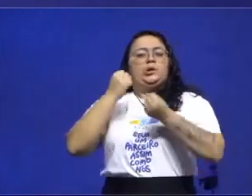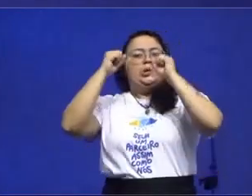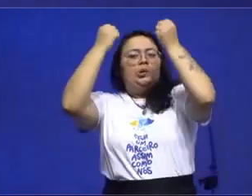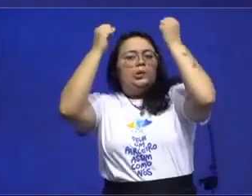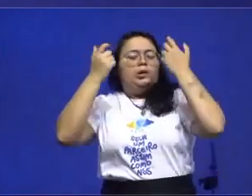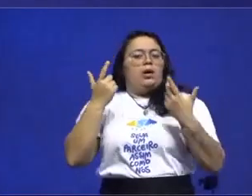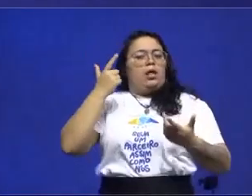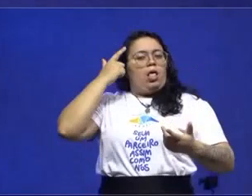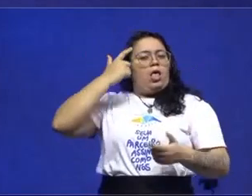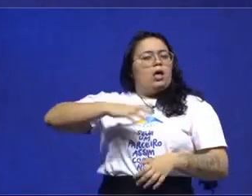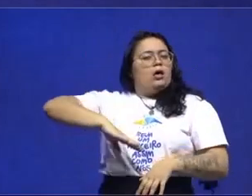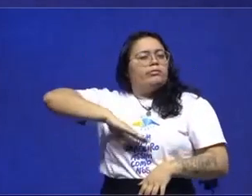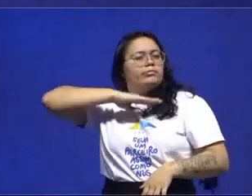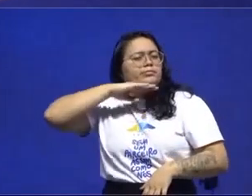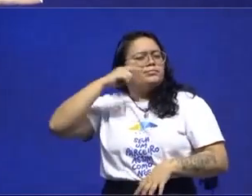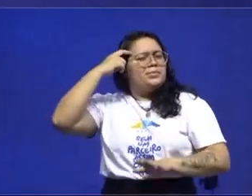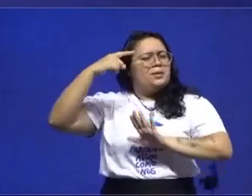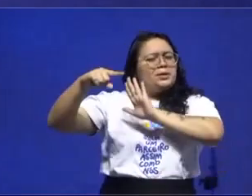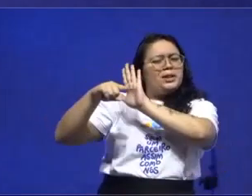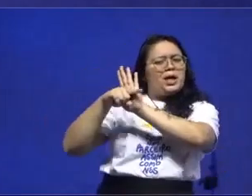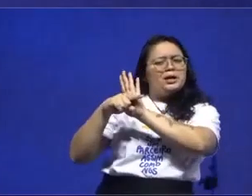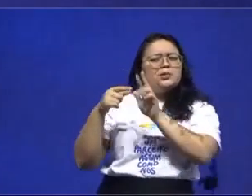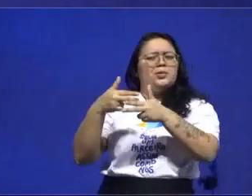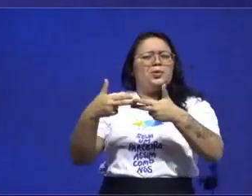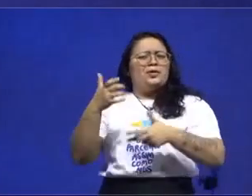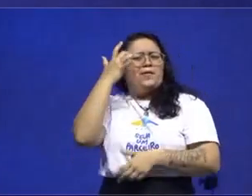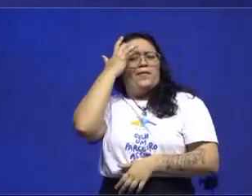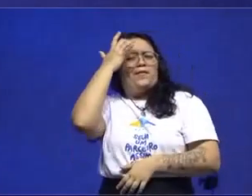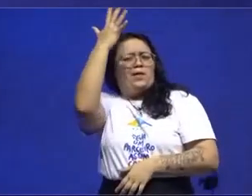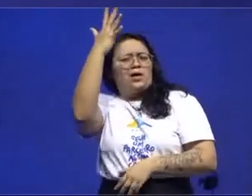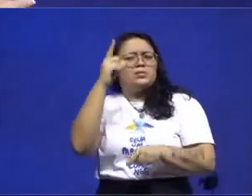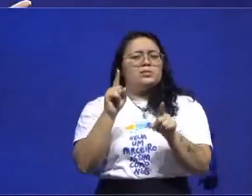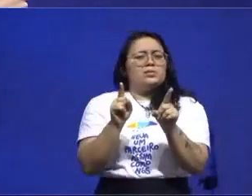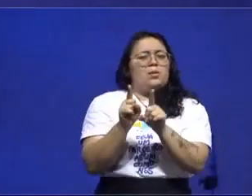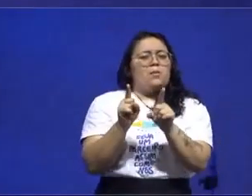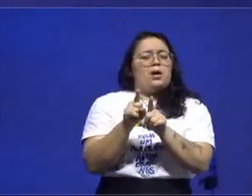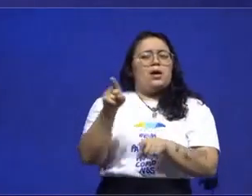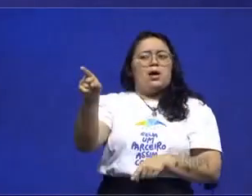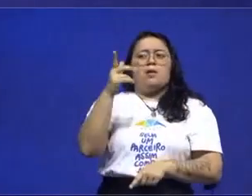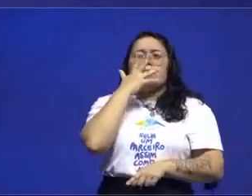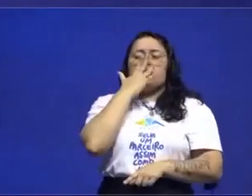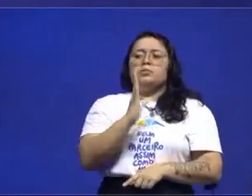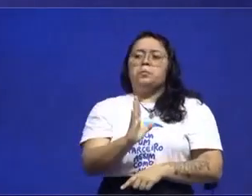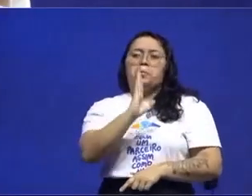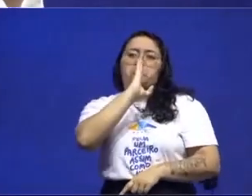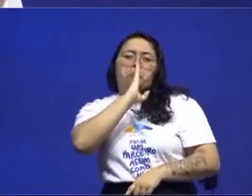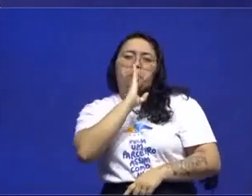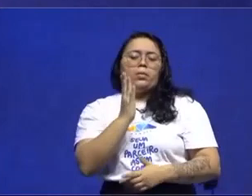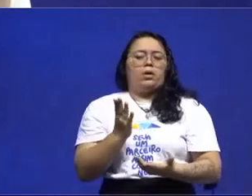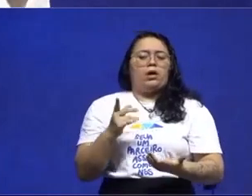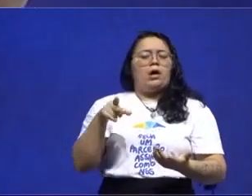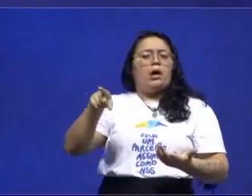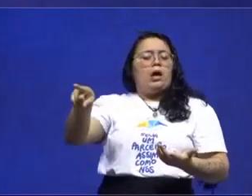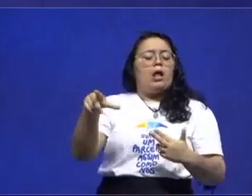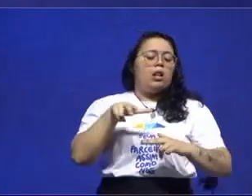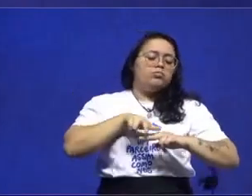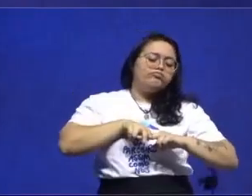or the extreme opposite that hepatic child who doesn't stay there in his little corner doesn't